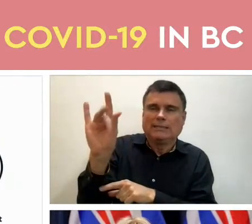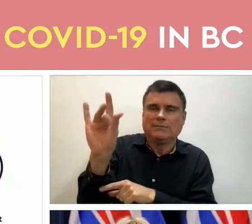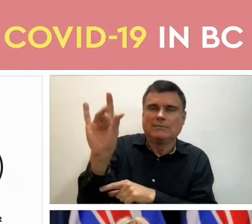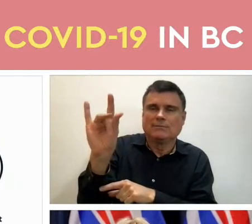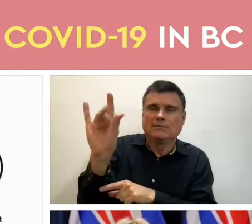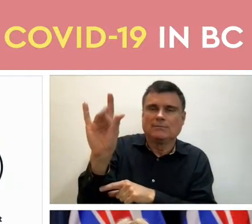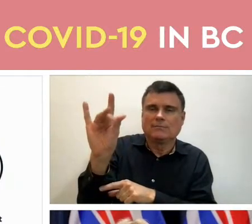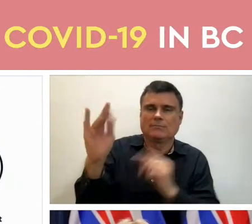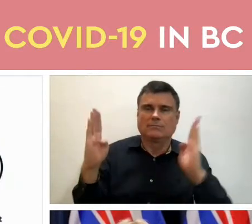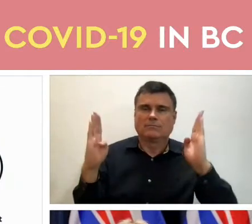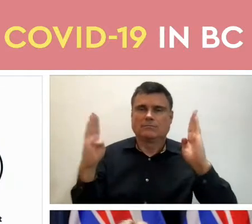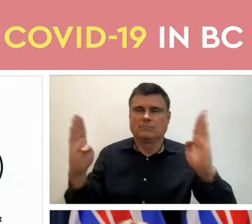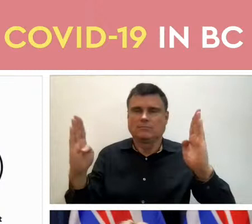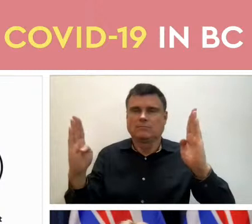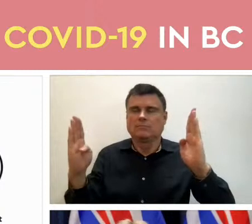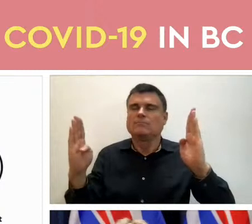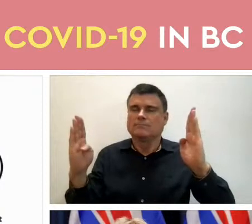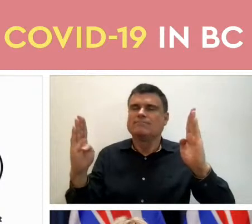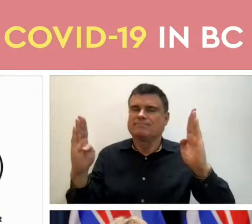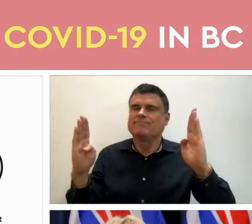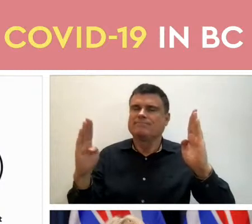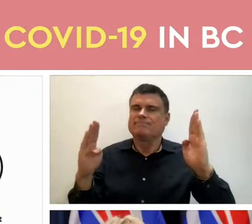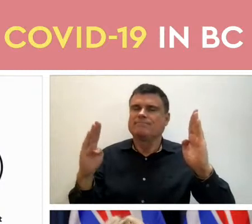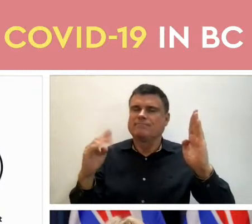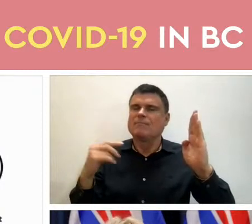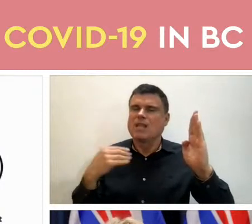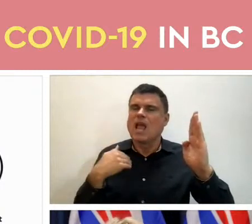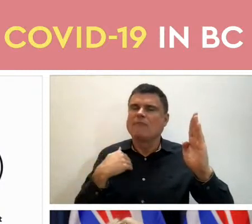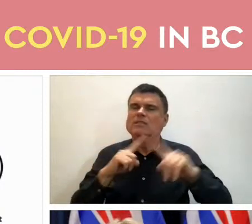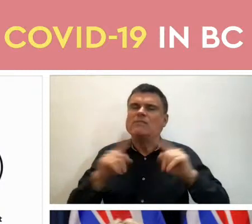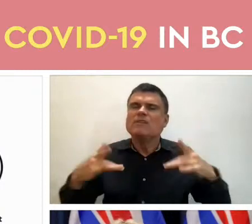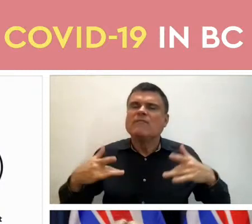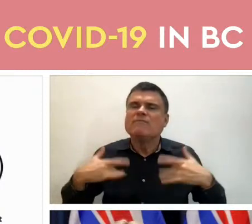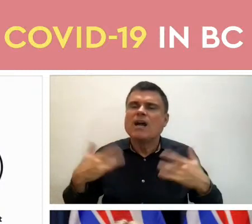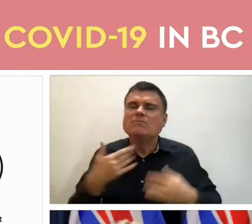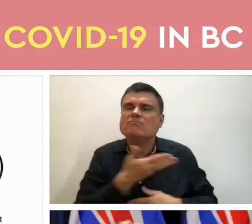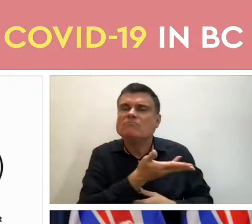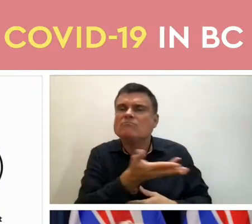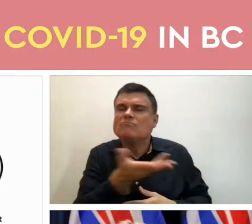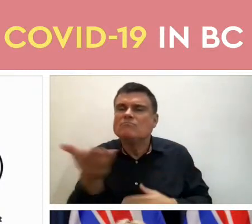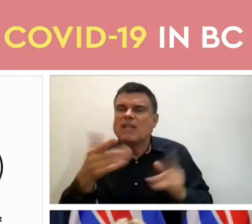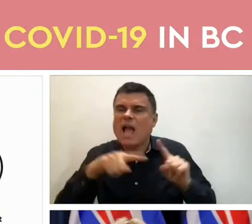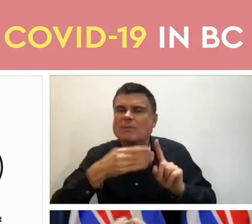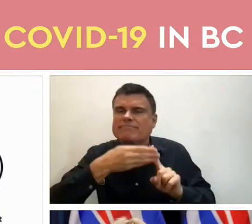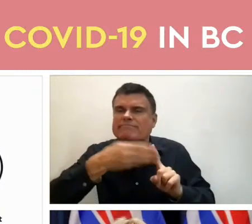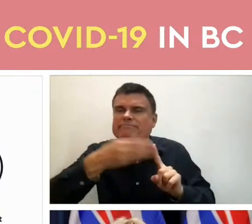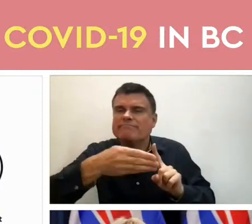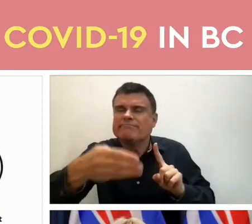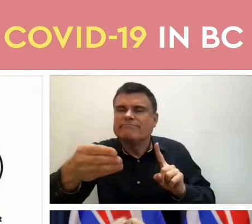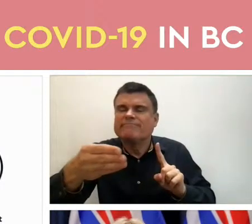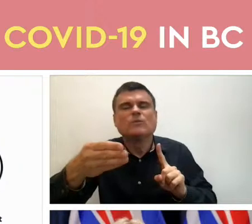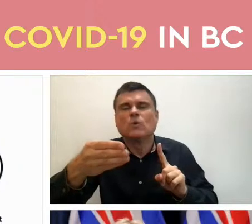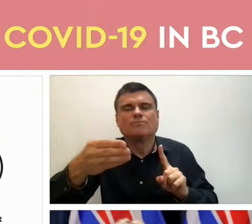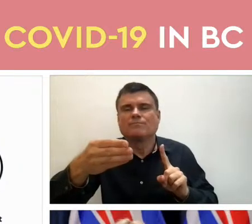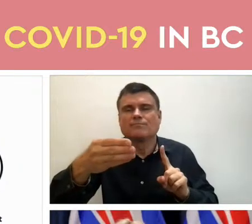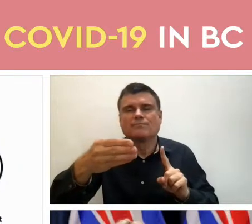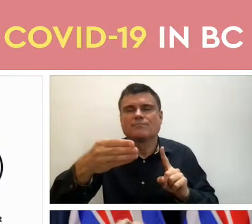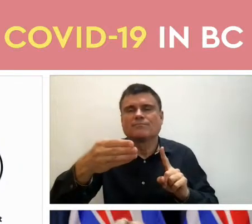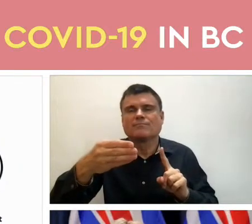period of time including we need to support the return safe to